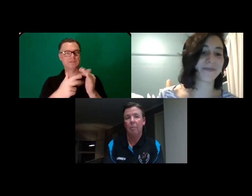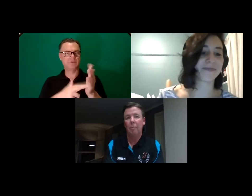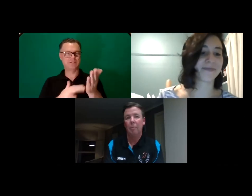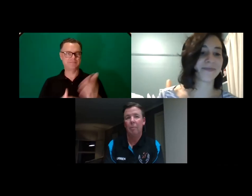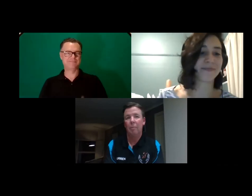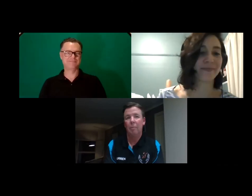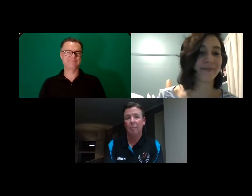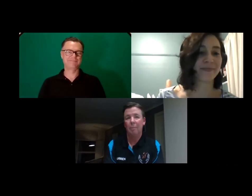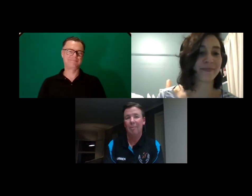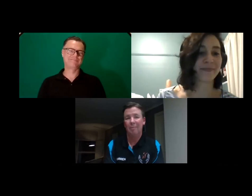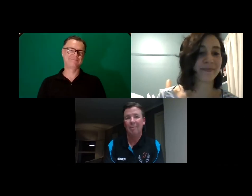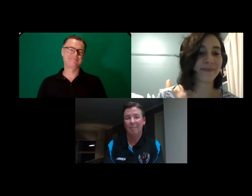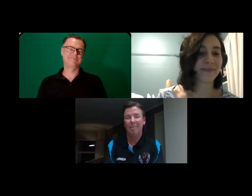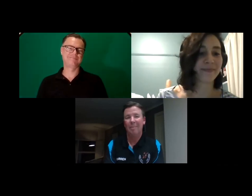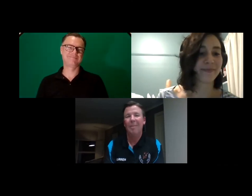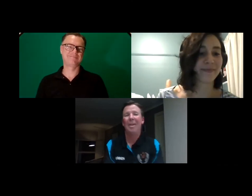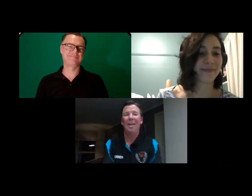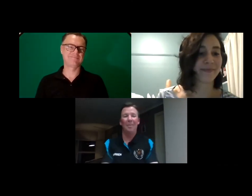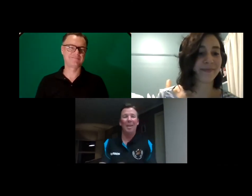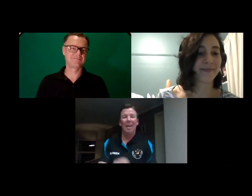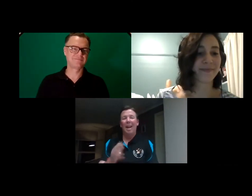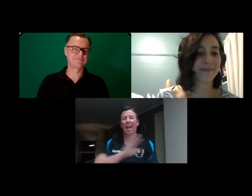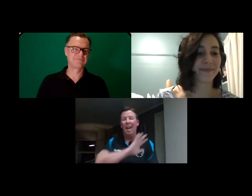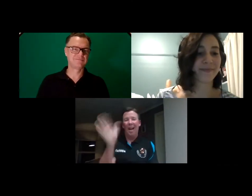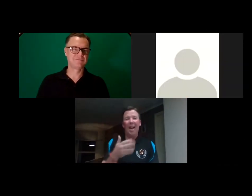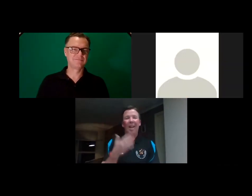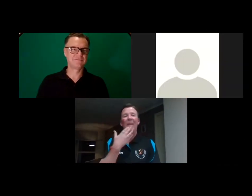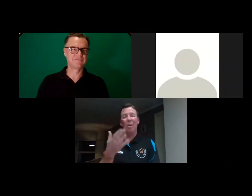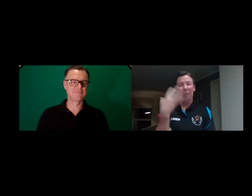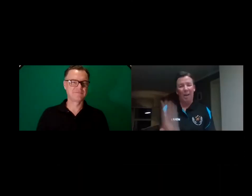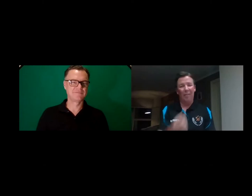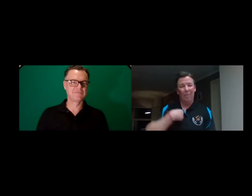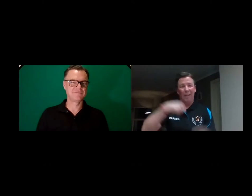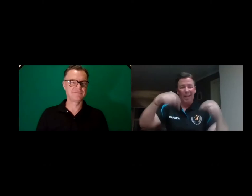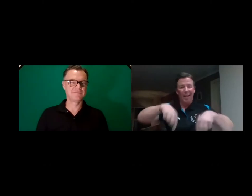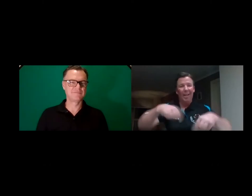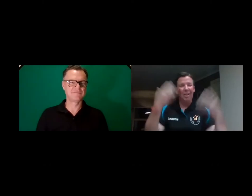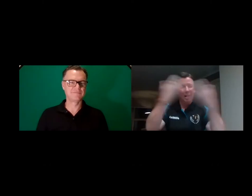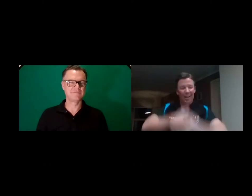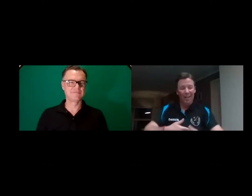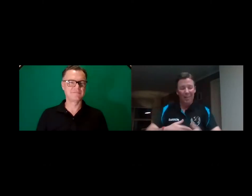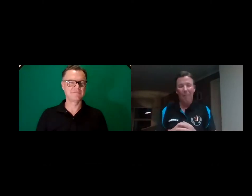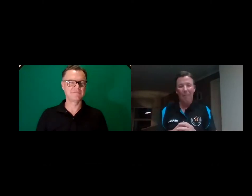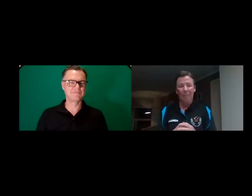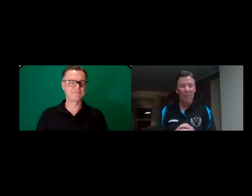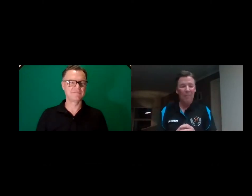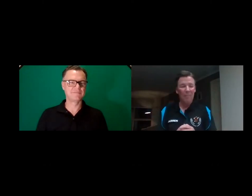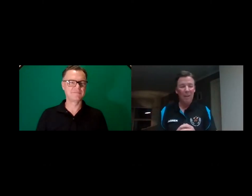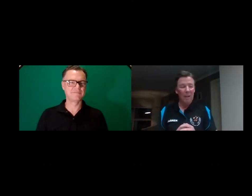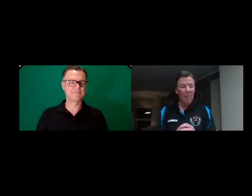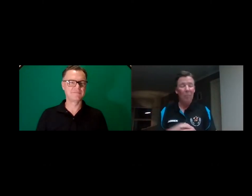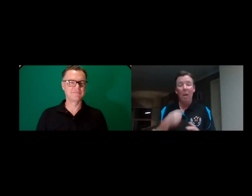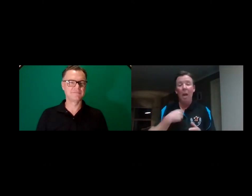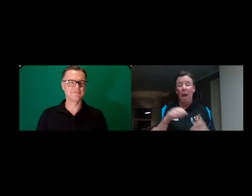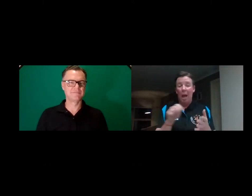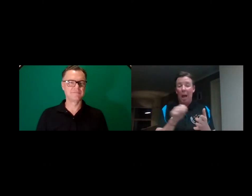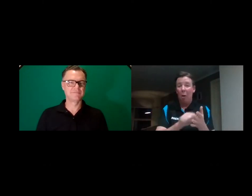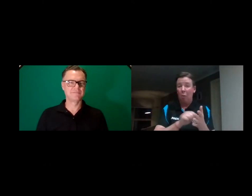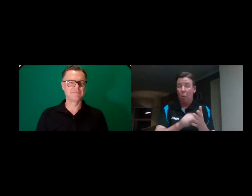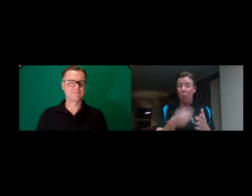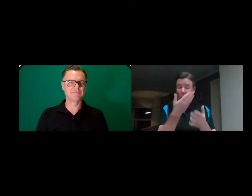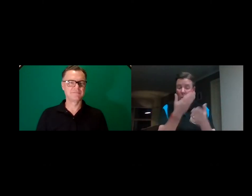Hi, thank you for having me here.